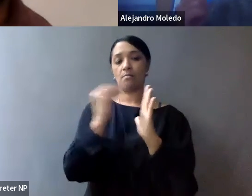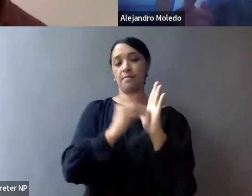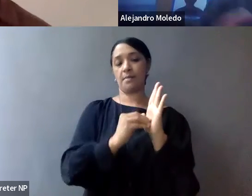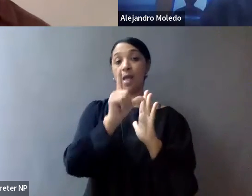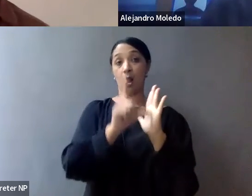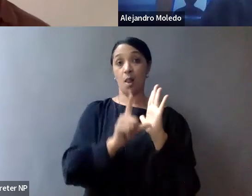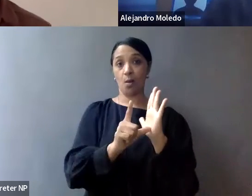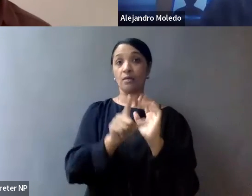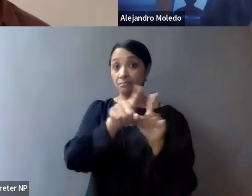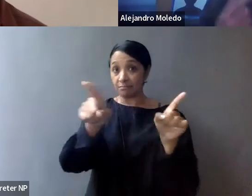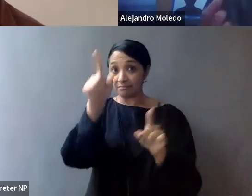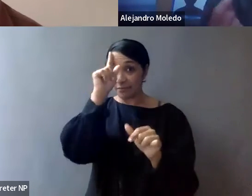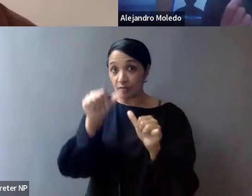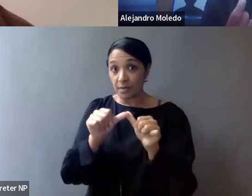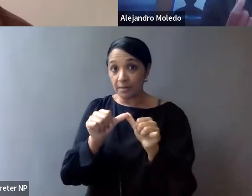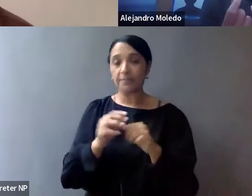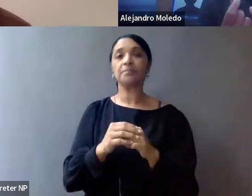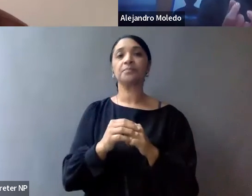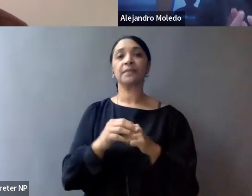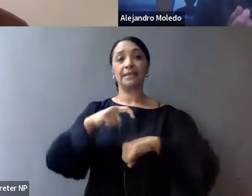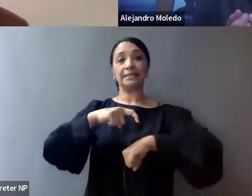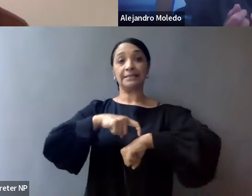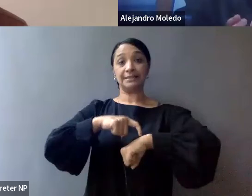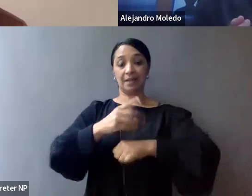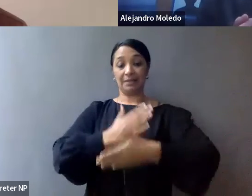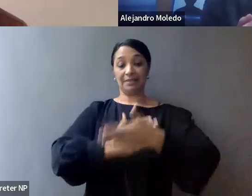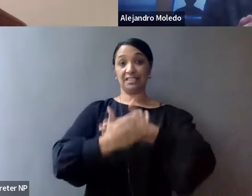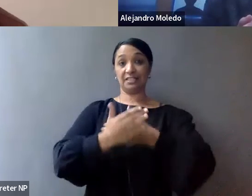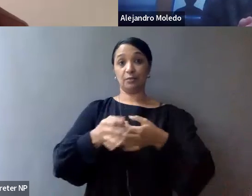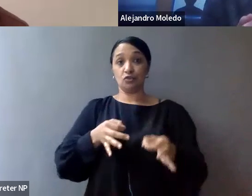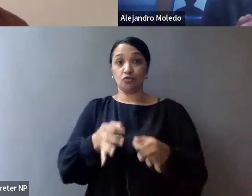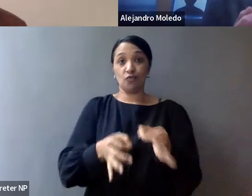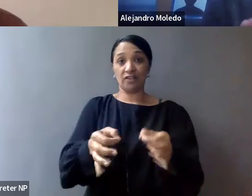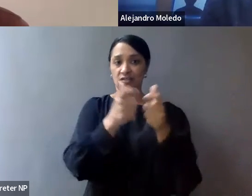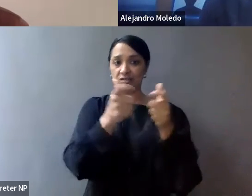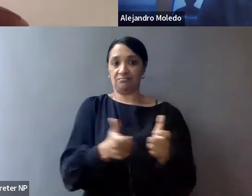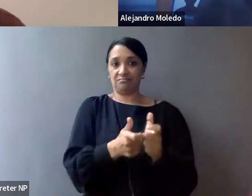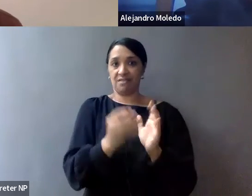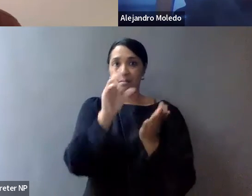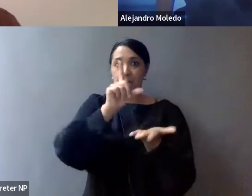Let's remember that, when the disability strategy was published, we didn't know that...